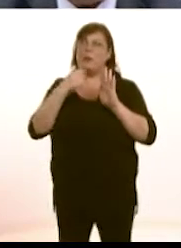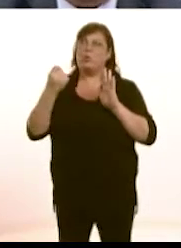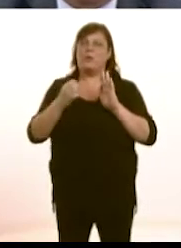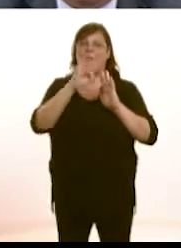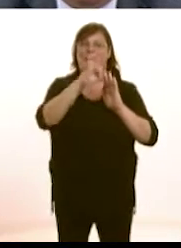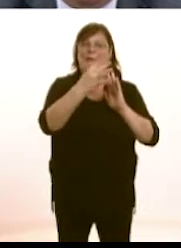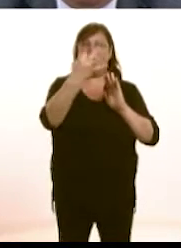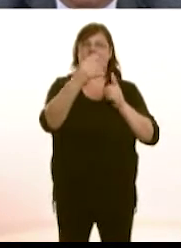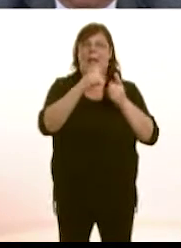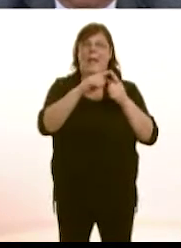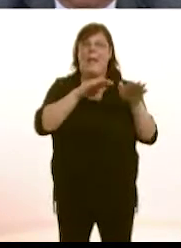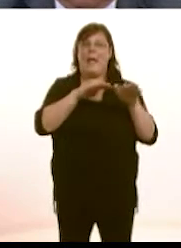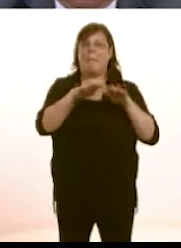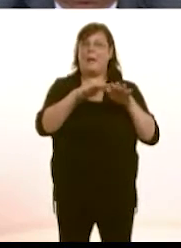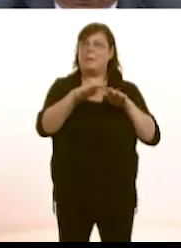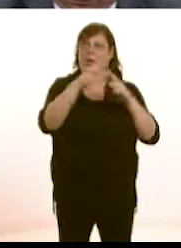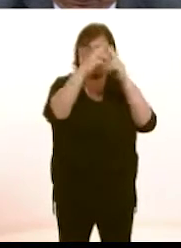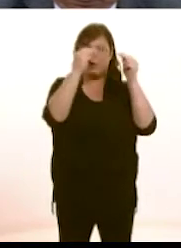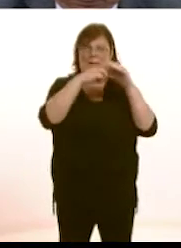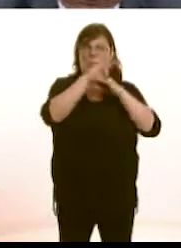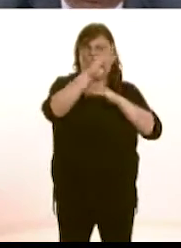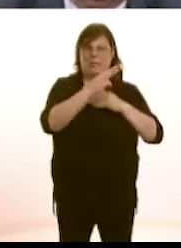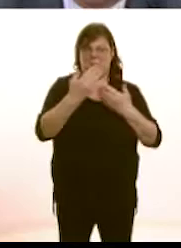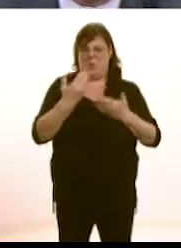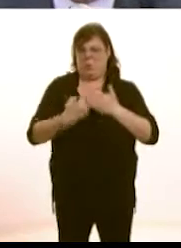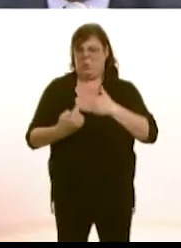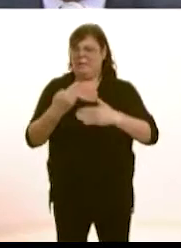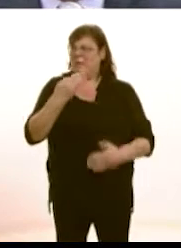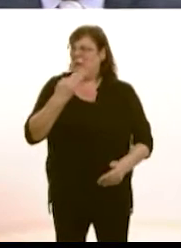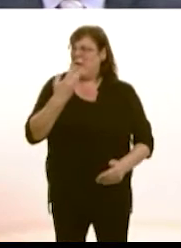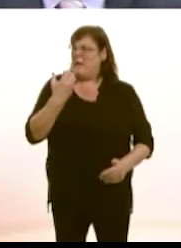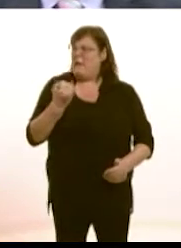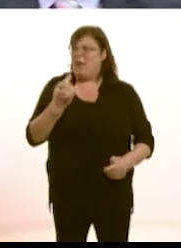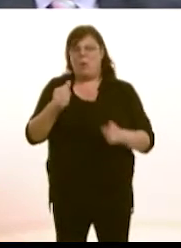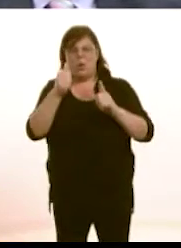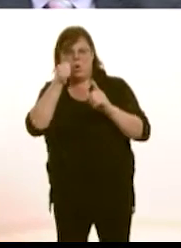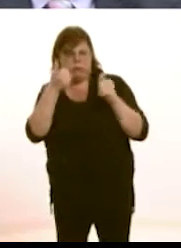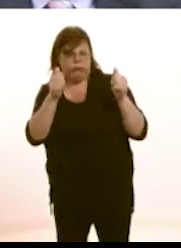nurses in Wales and weíve currently got nine, and given the difficulties we have in recruiting